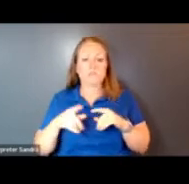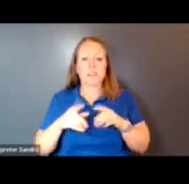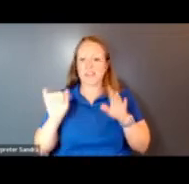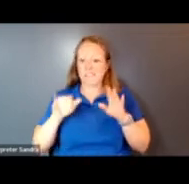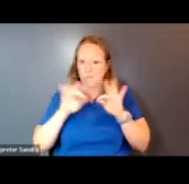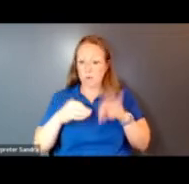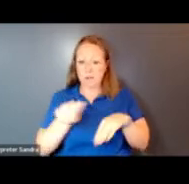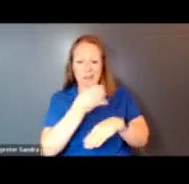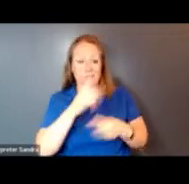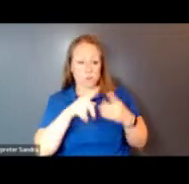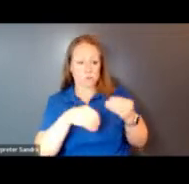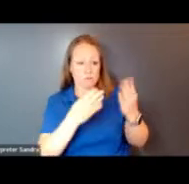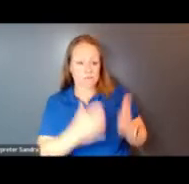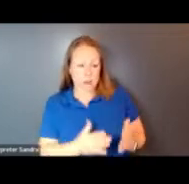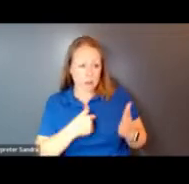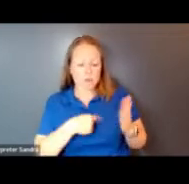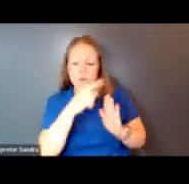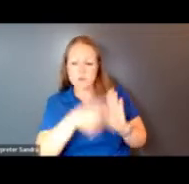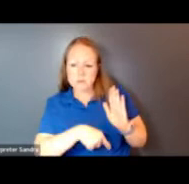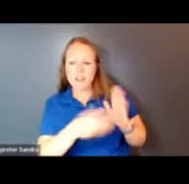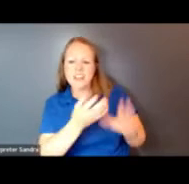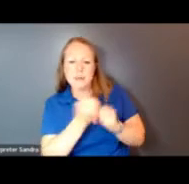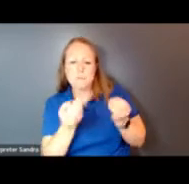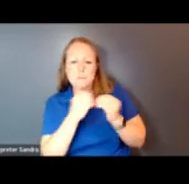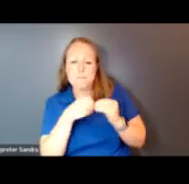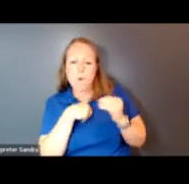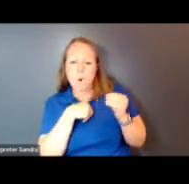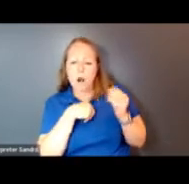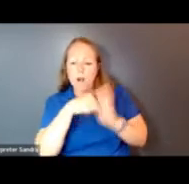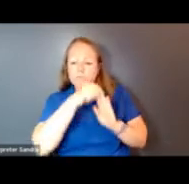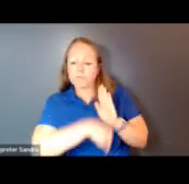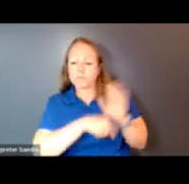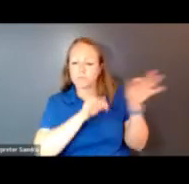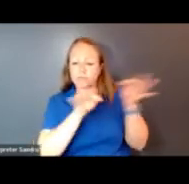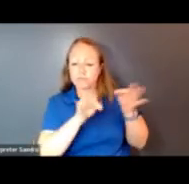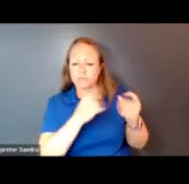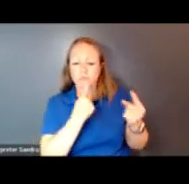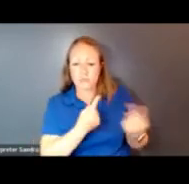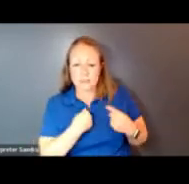then I would have more detailed responses from them. And I would get fewer responses, but I would